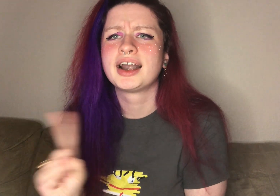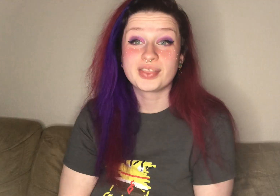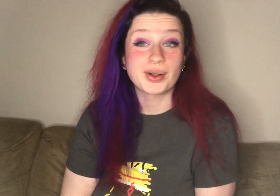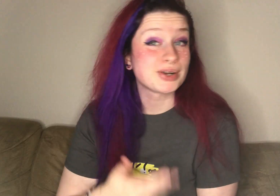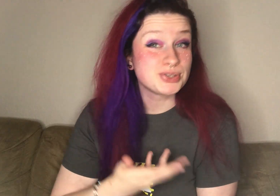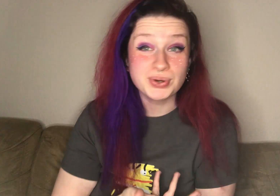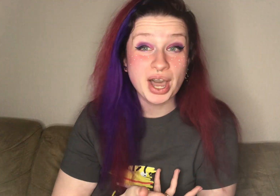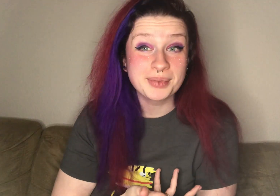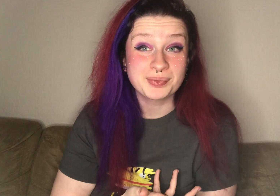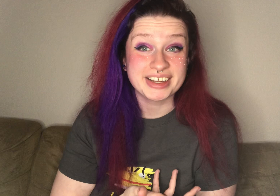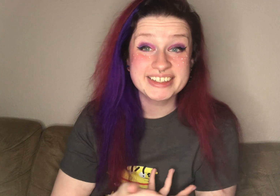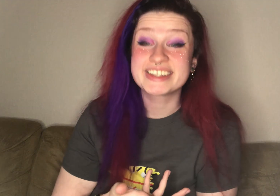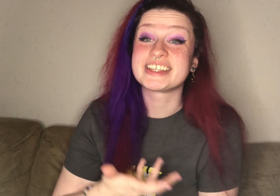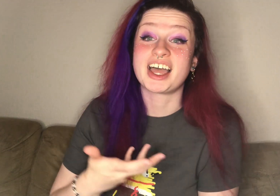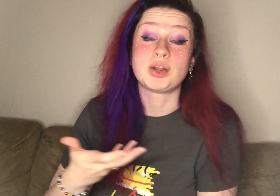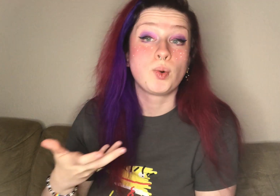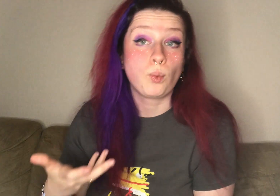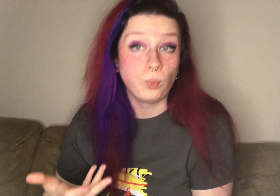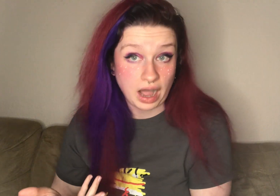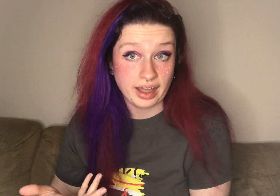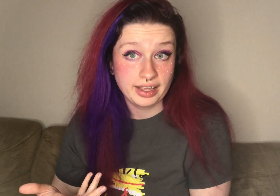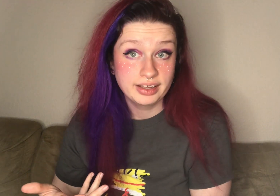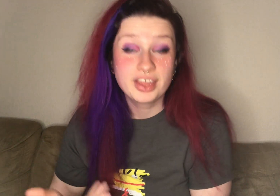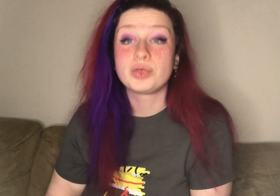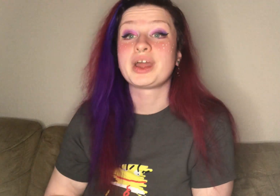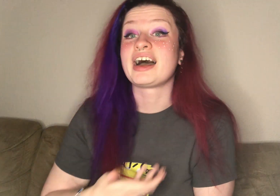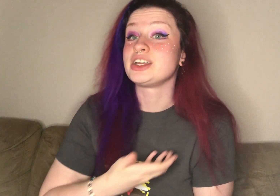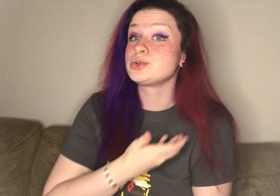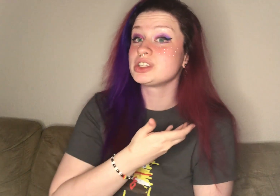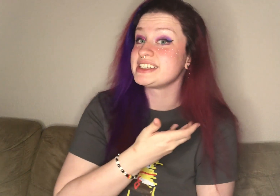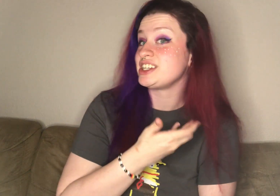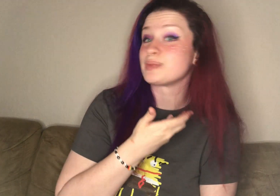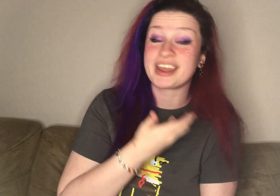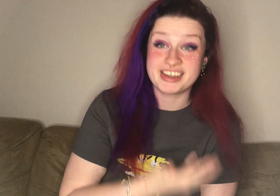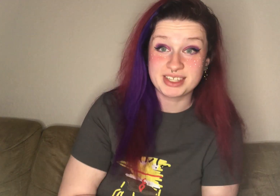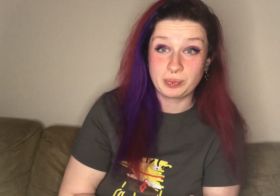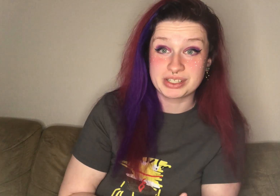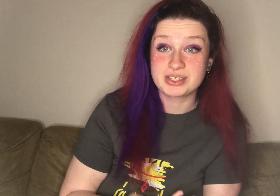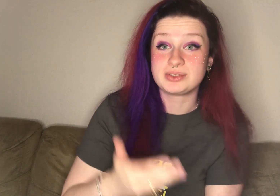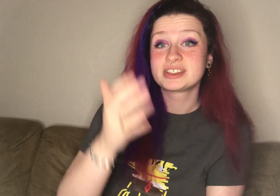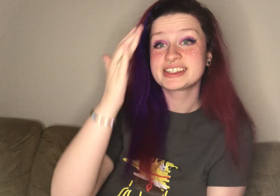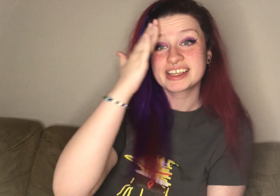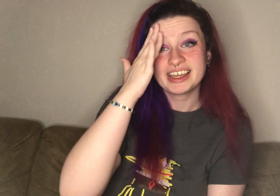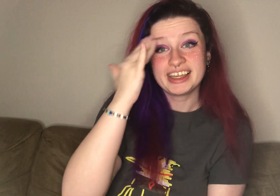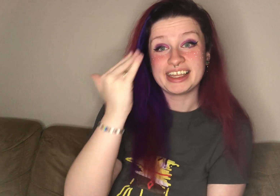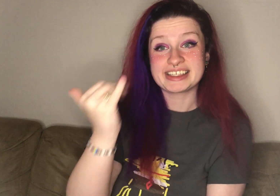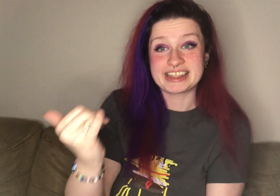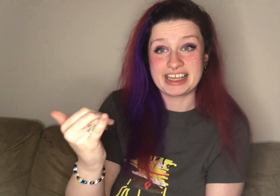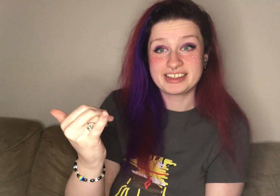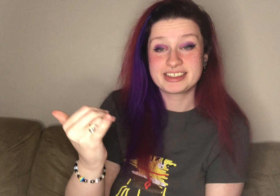there are two common ways to sign why the way i usually teach my asl 1 students is this